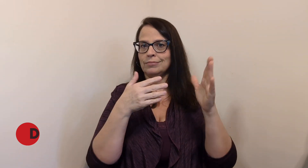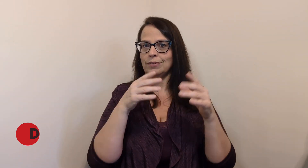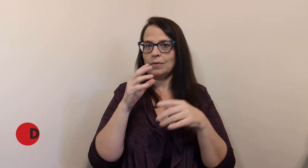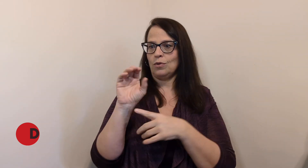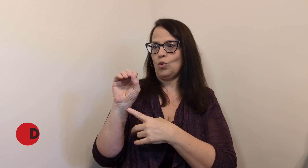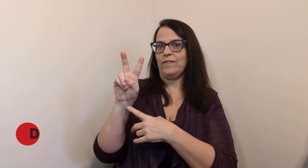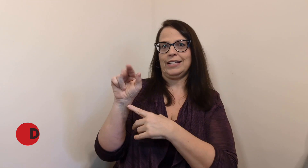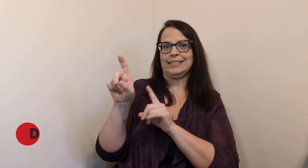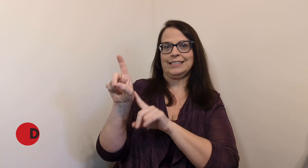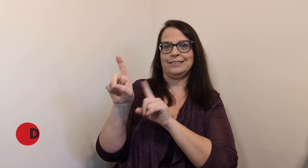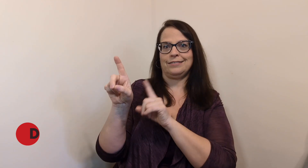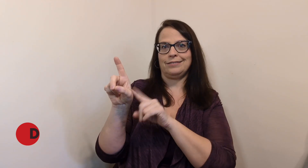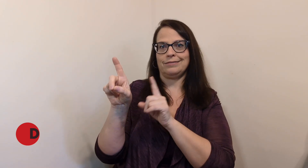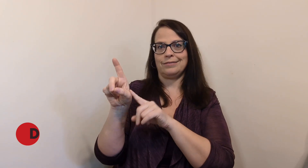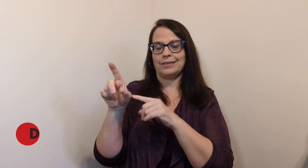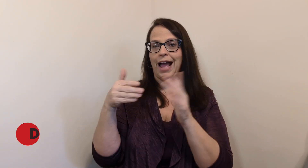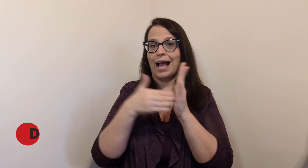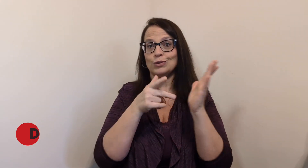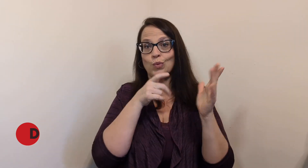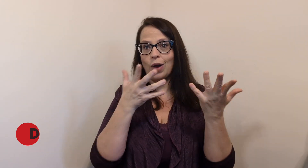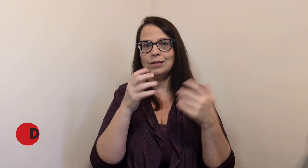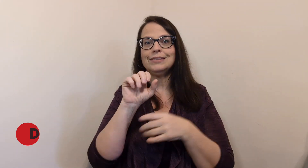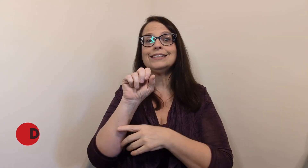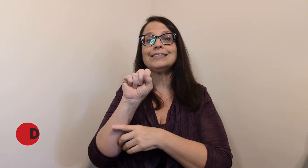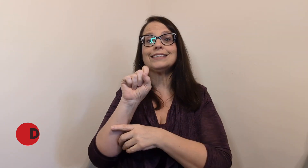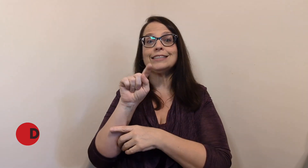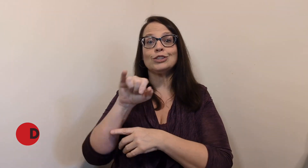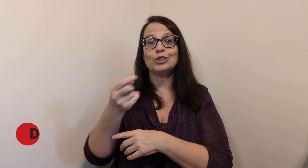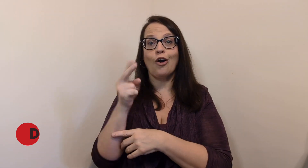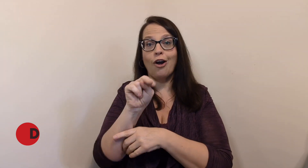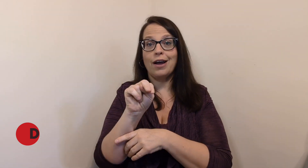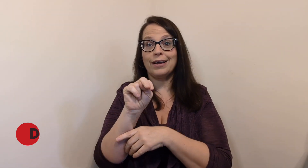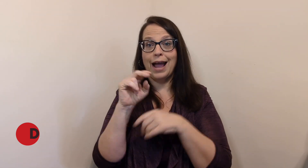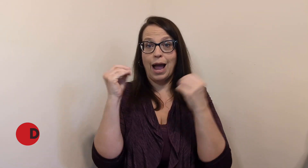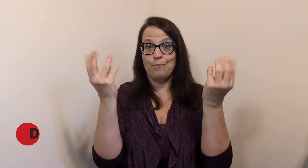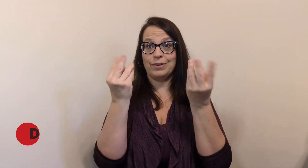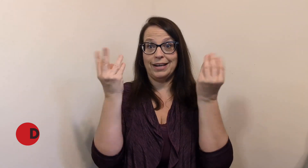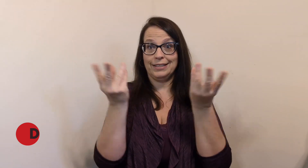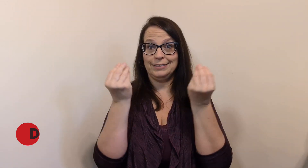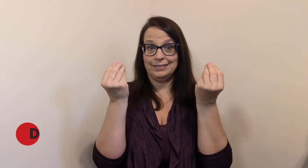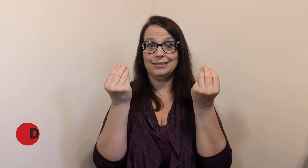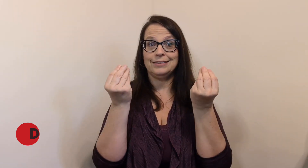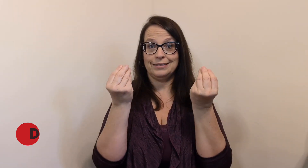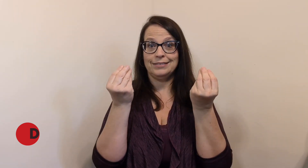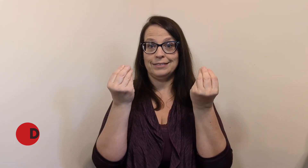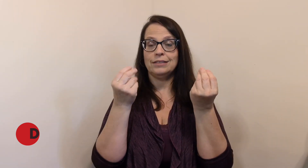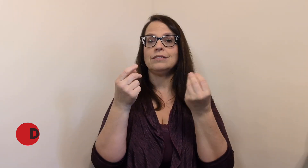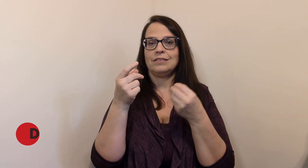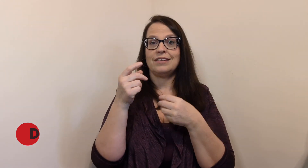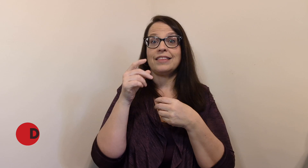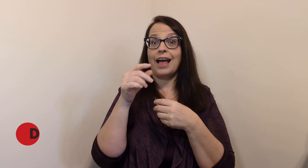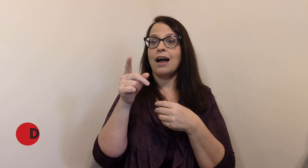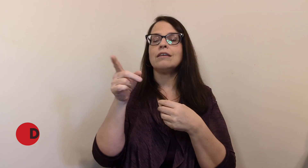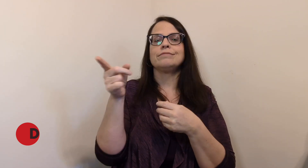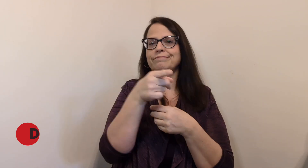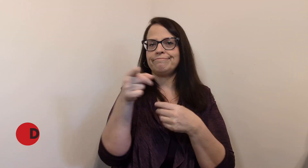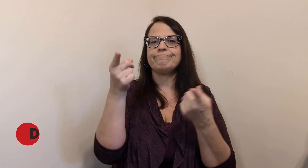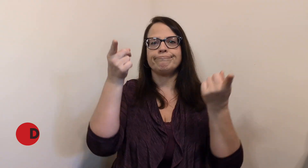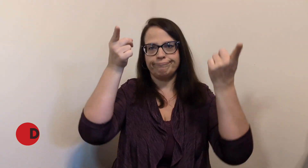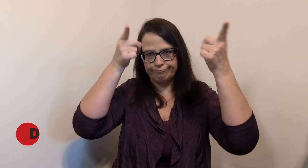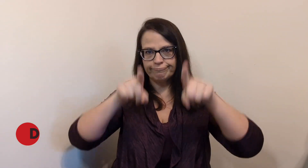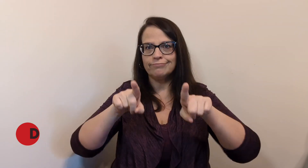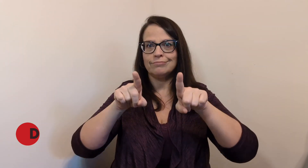complaint that OVAD filed against St. John Ambulance which was settled